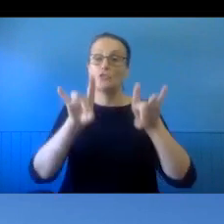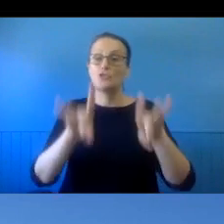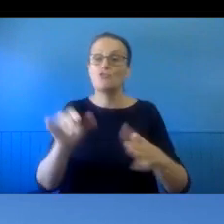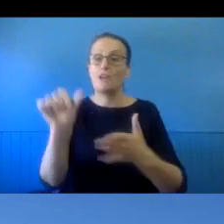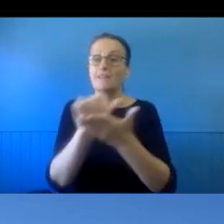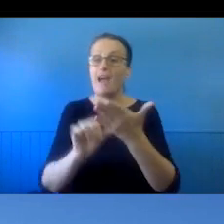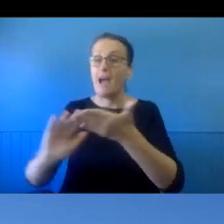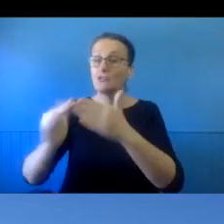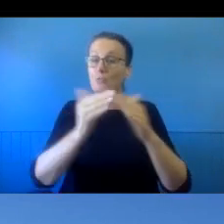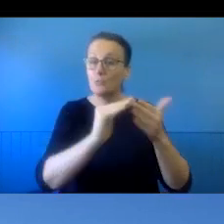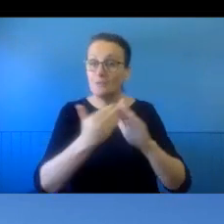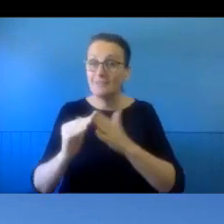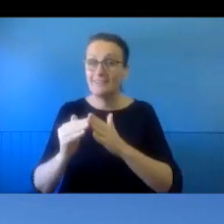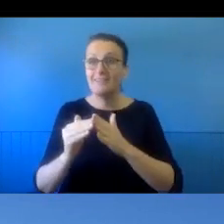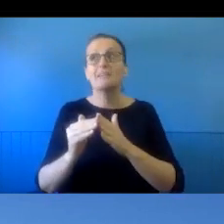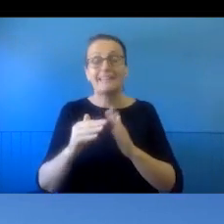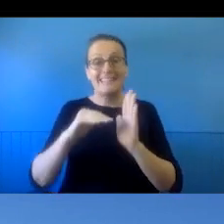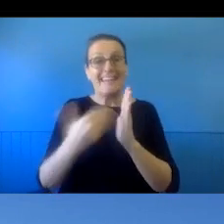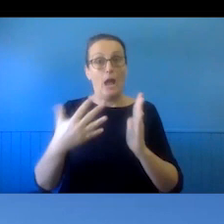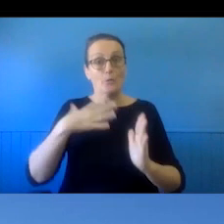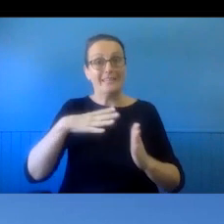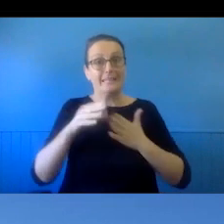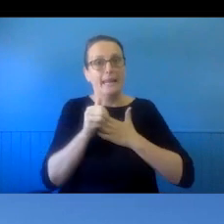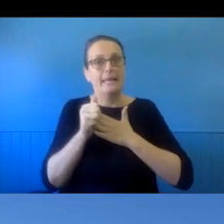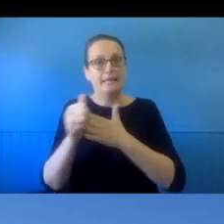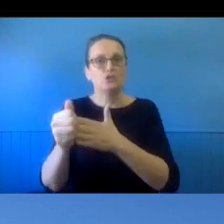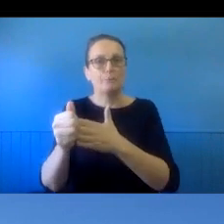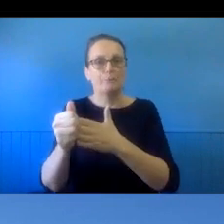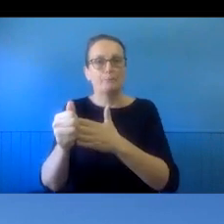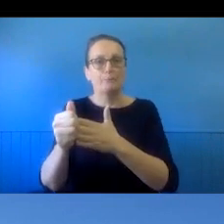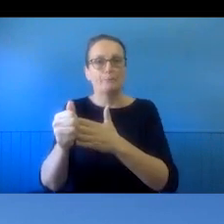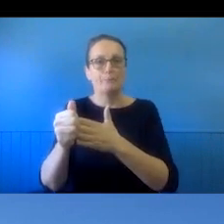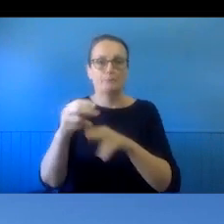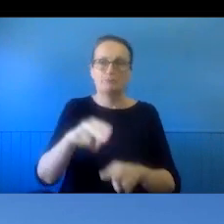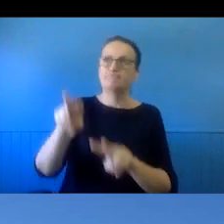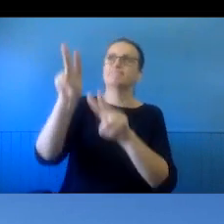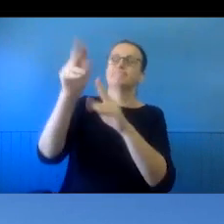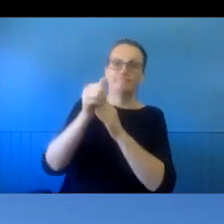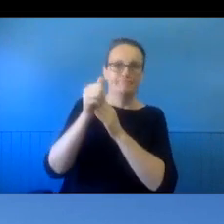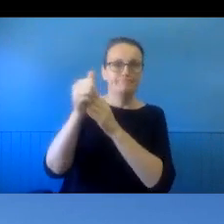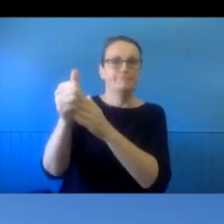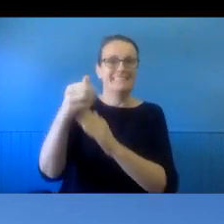community really needs leadership right now. It needs assistance to go